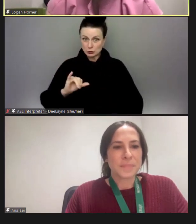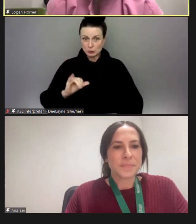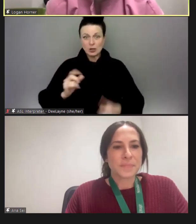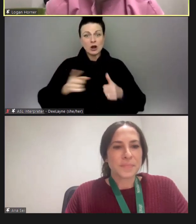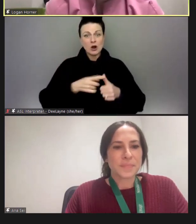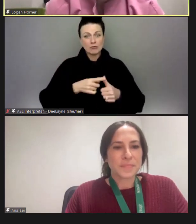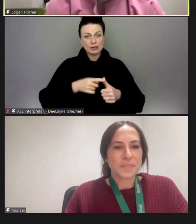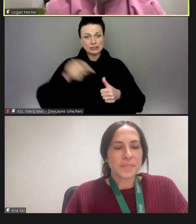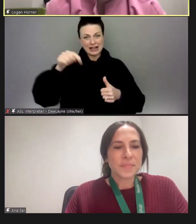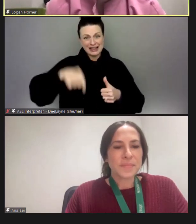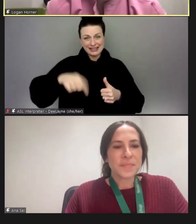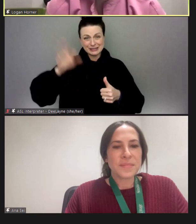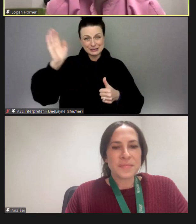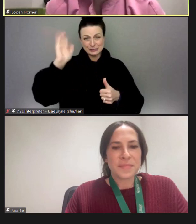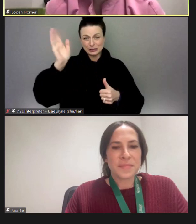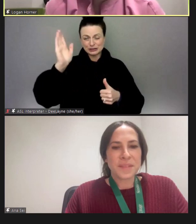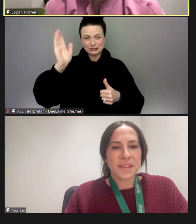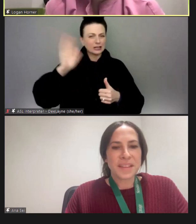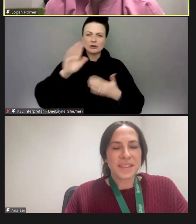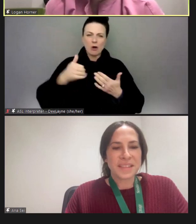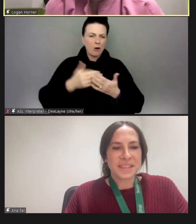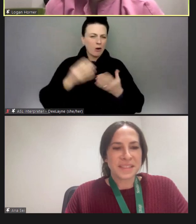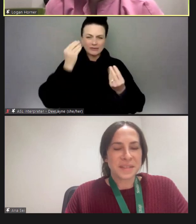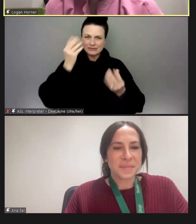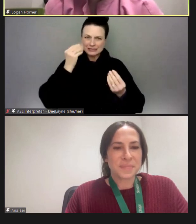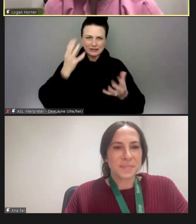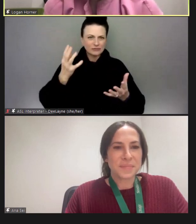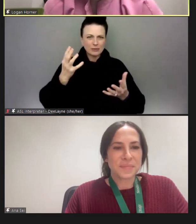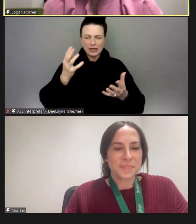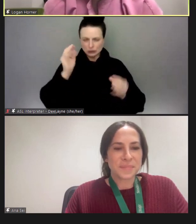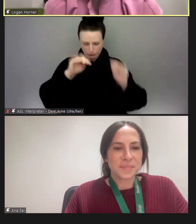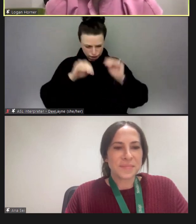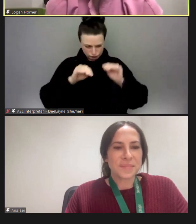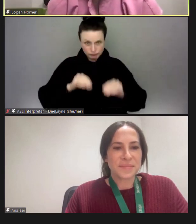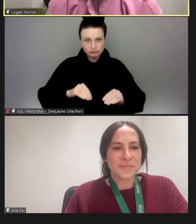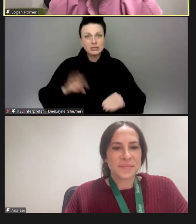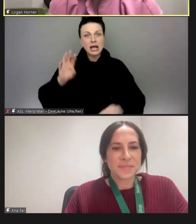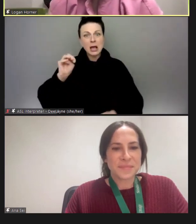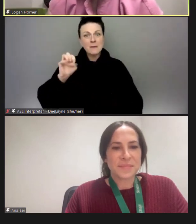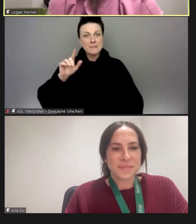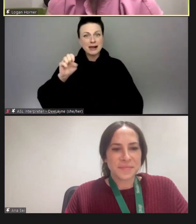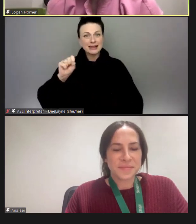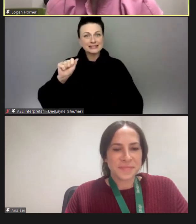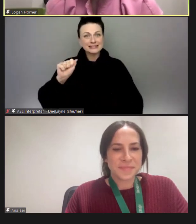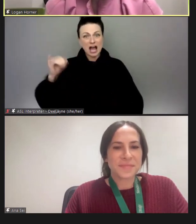presentation and put all of this